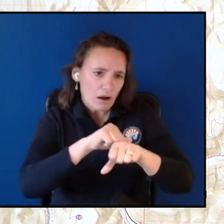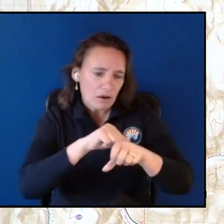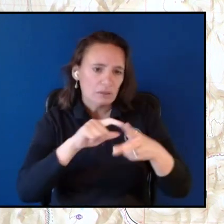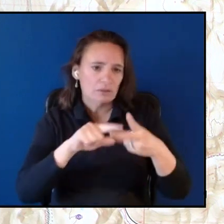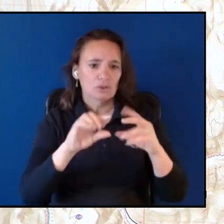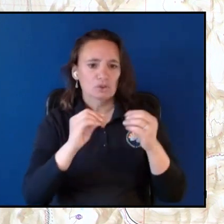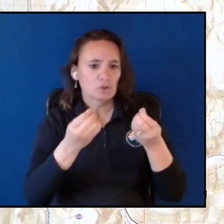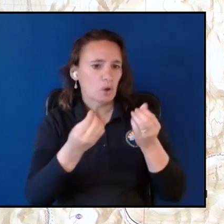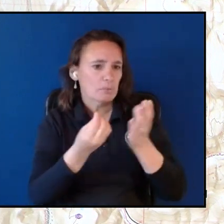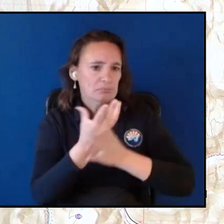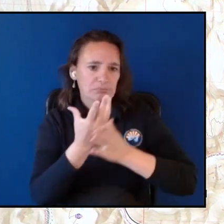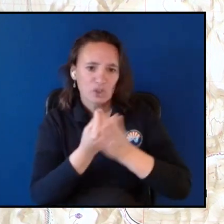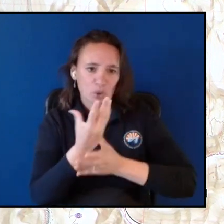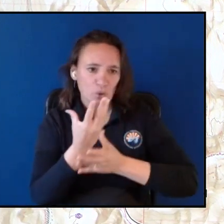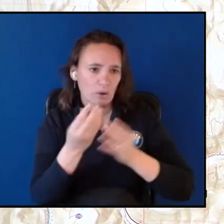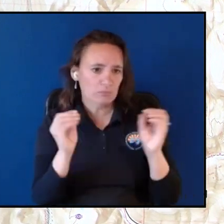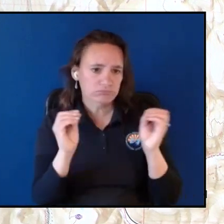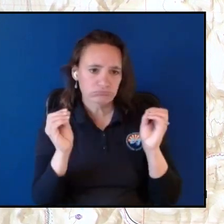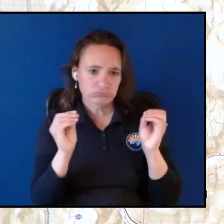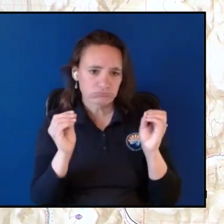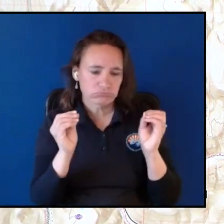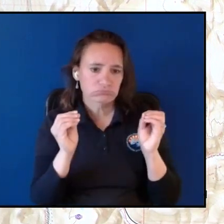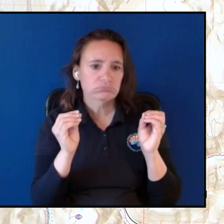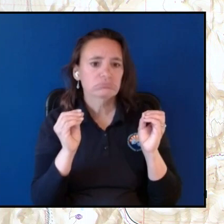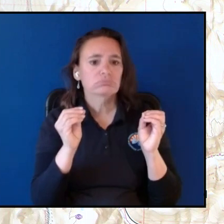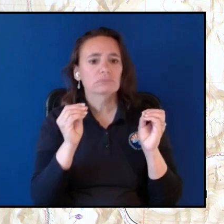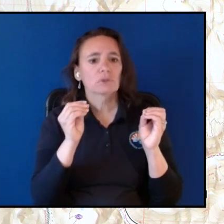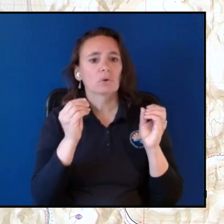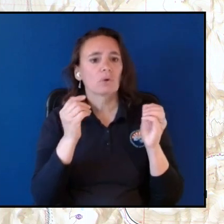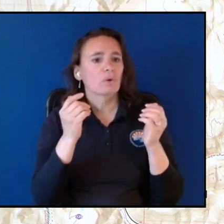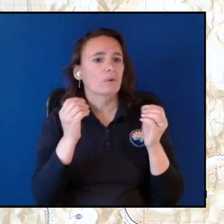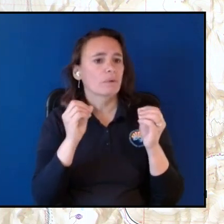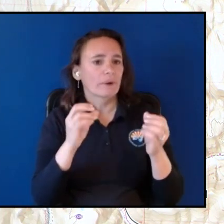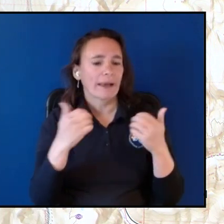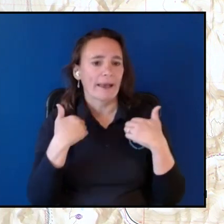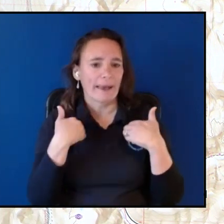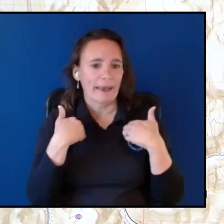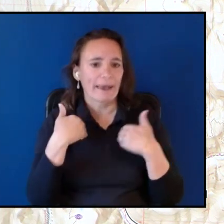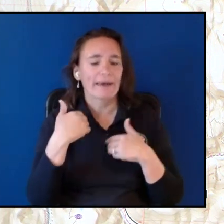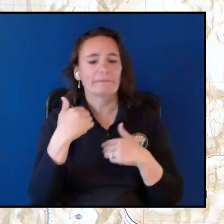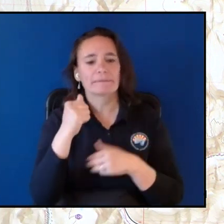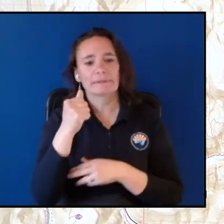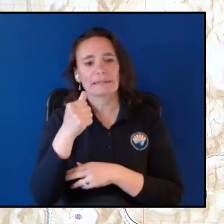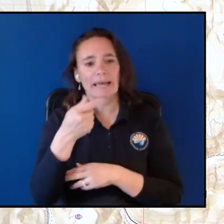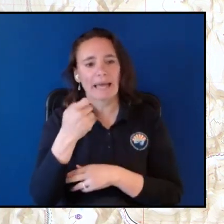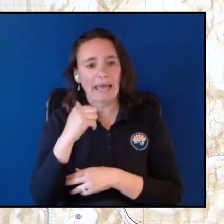If it's because there's aspen stands that have a lot of young green aspen and there's no mixed conifer there. That's